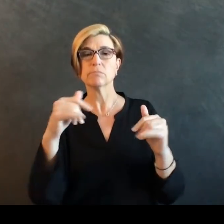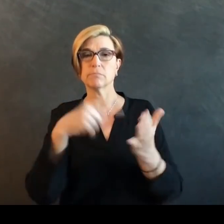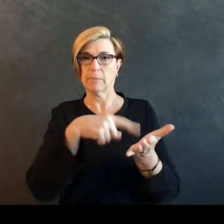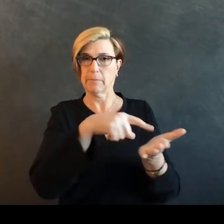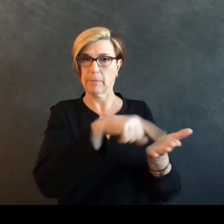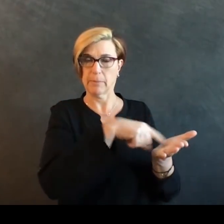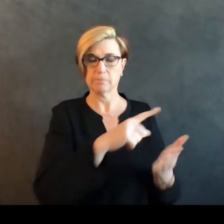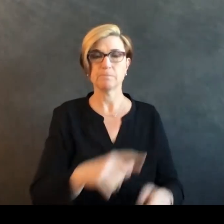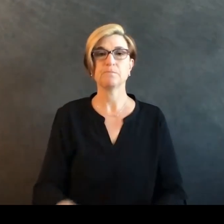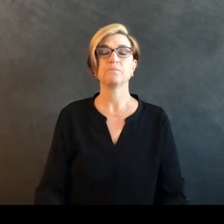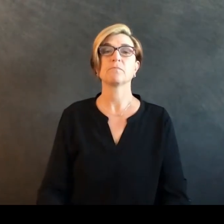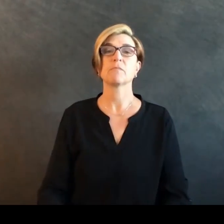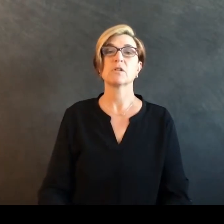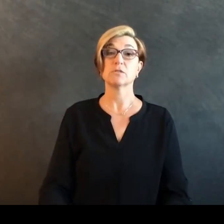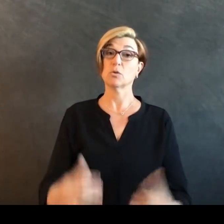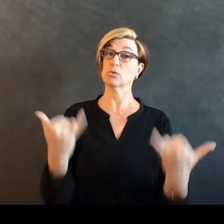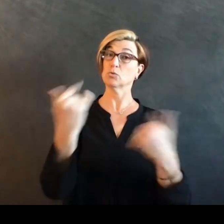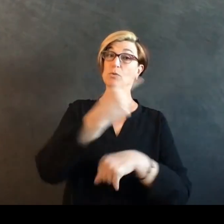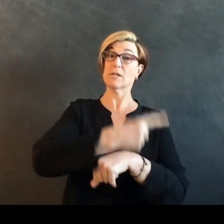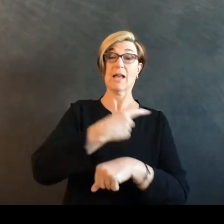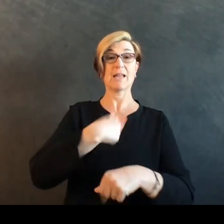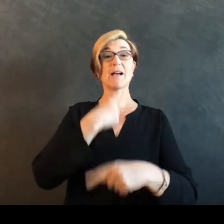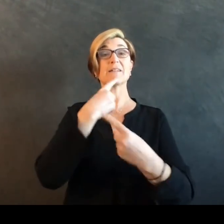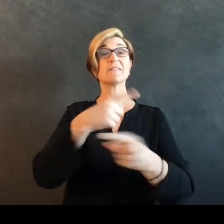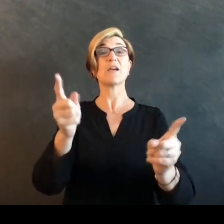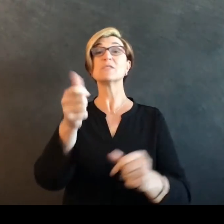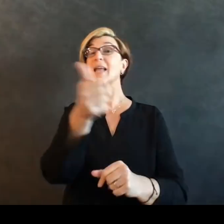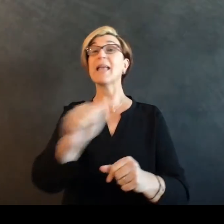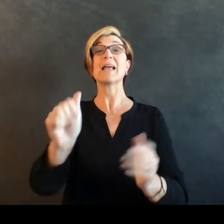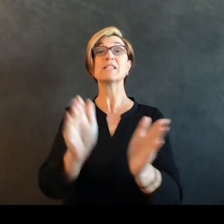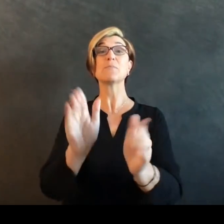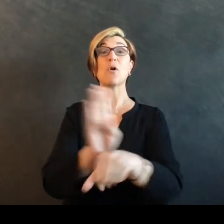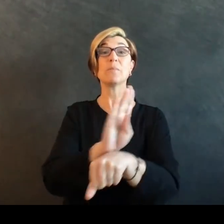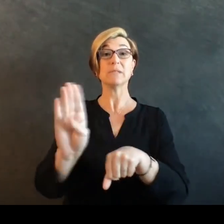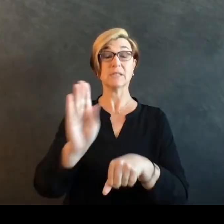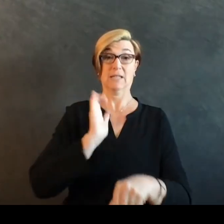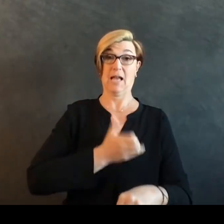over the country know about the paycheck protection program and how they can